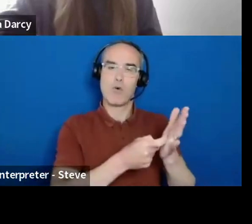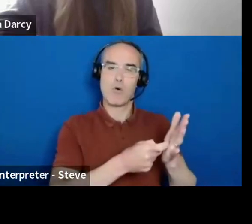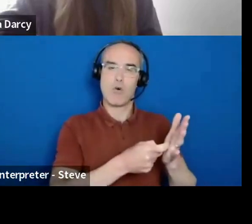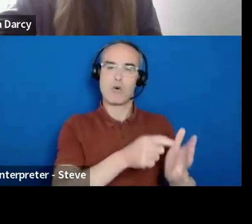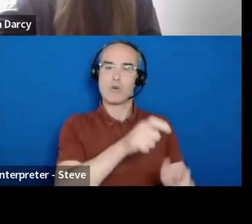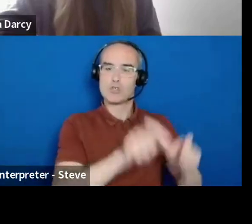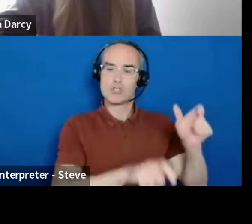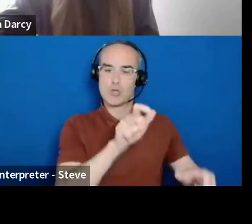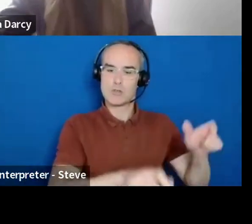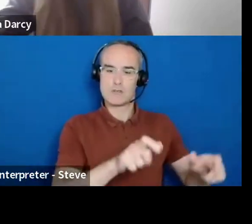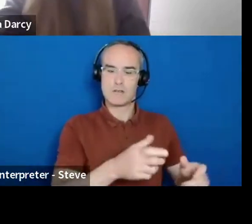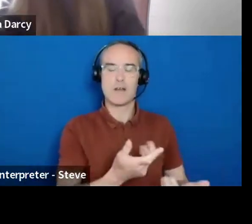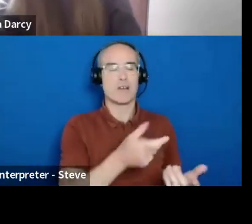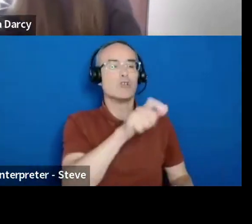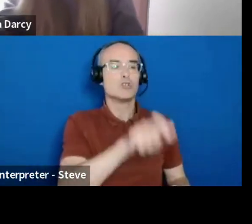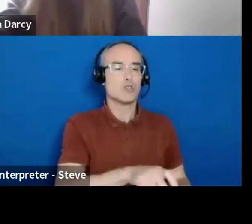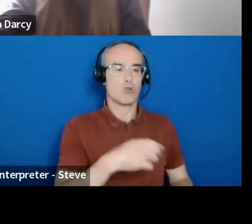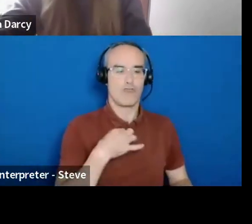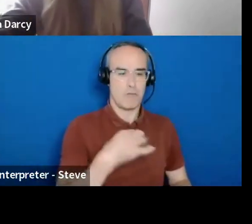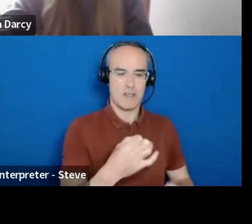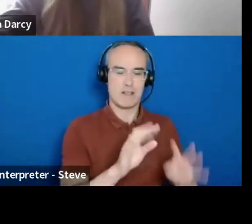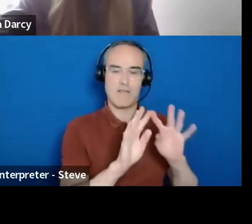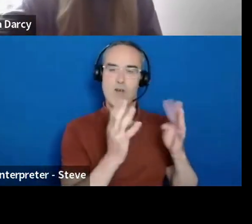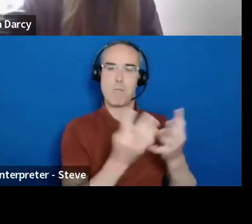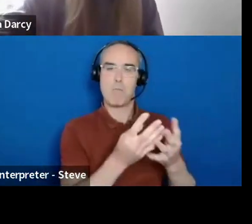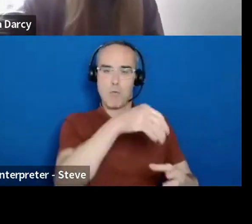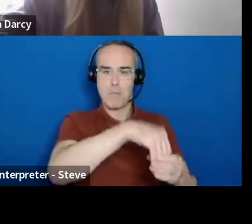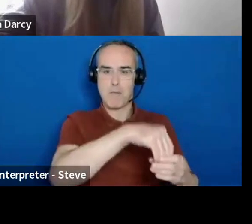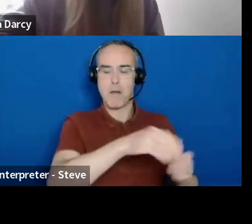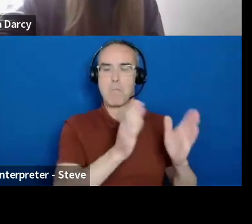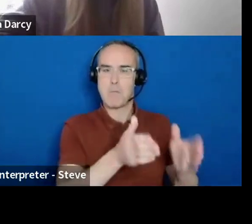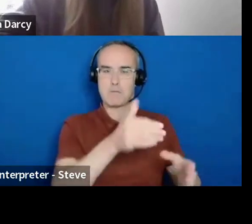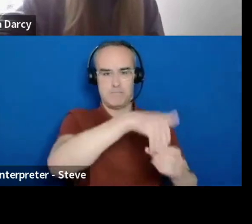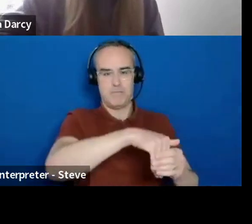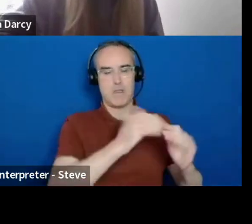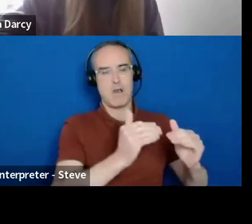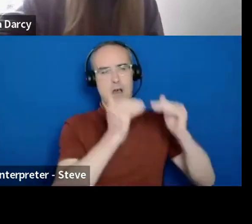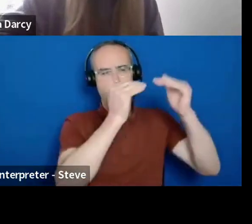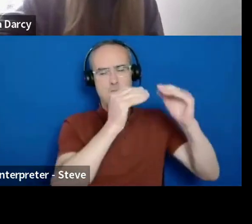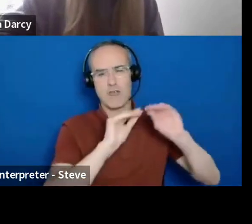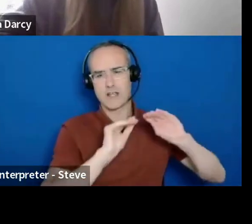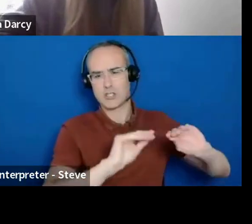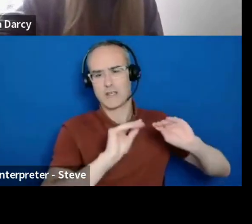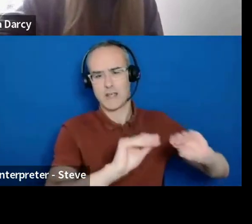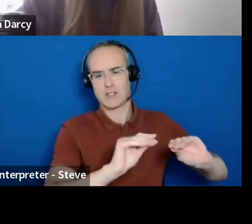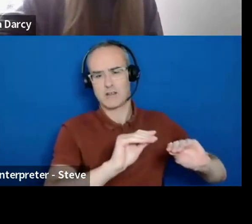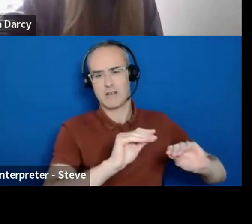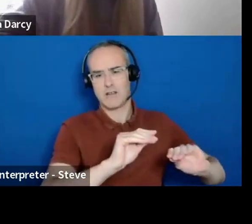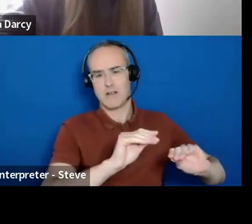and that person has to have been within higher education for, it's within a period of time